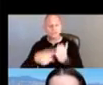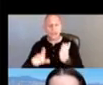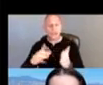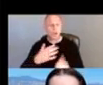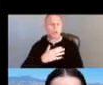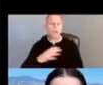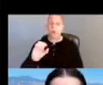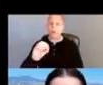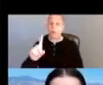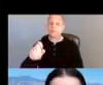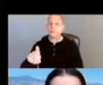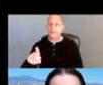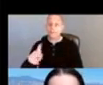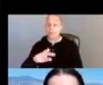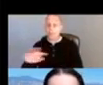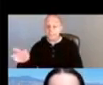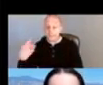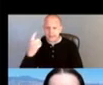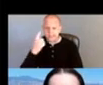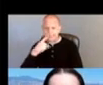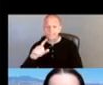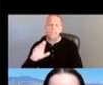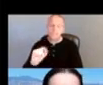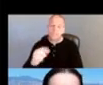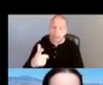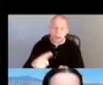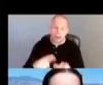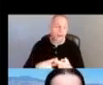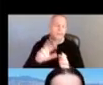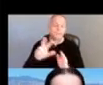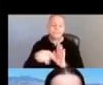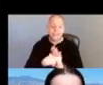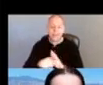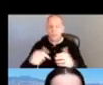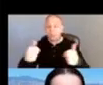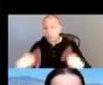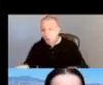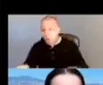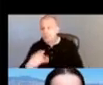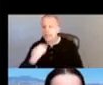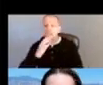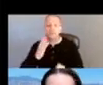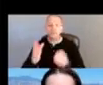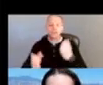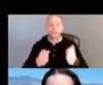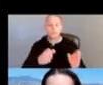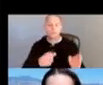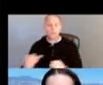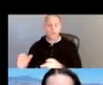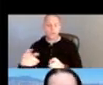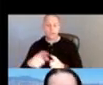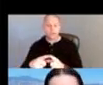materials including a blog, video, poster, and suggested ways to recognize this month.